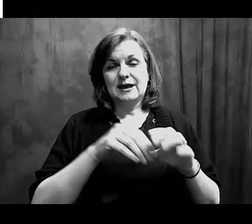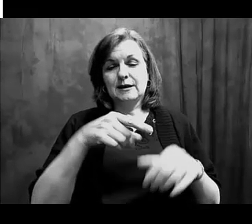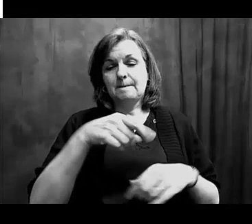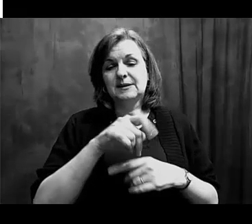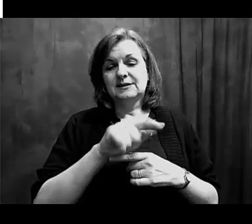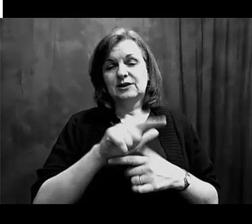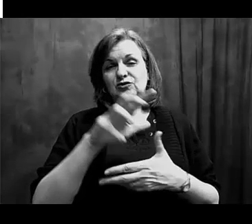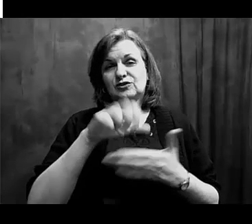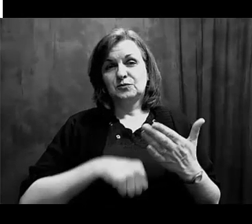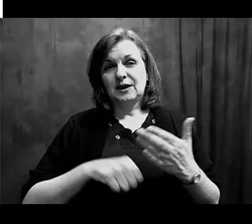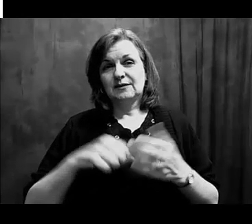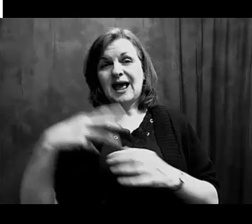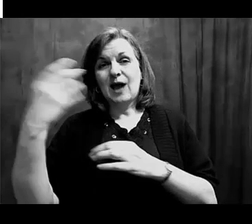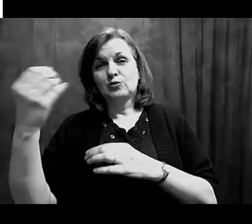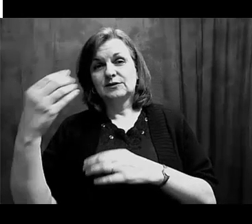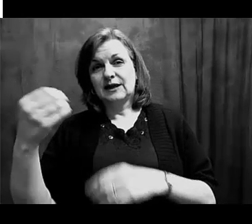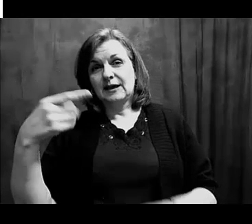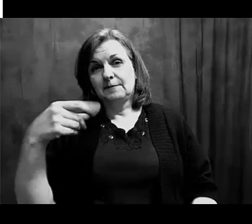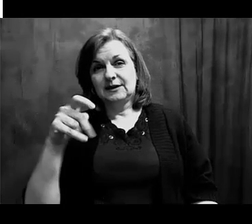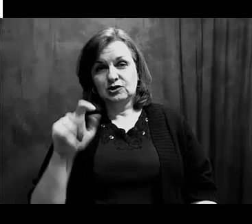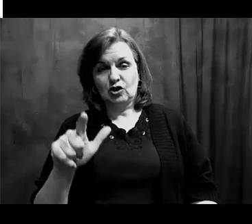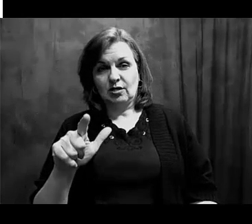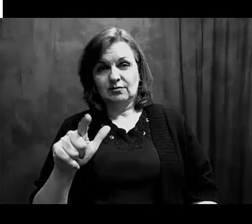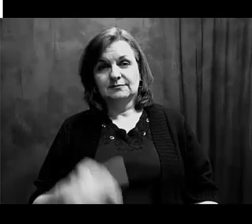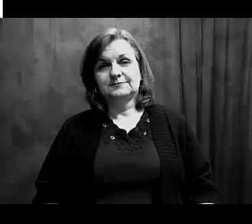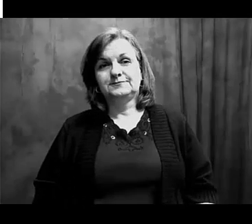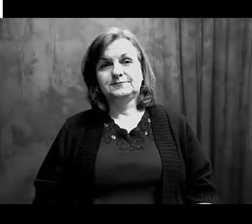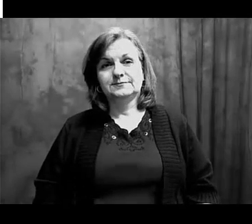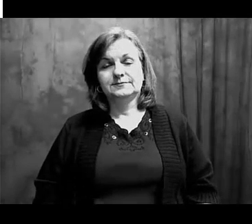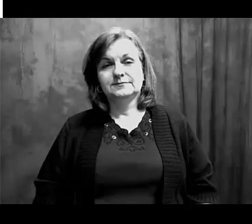minus outside